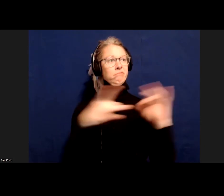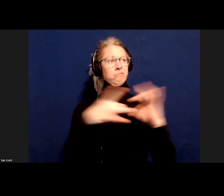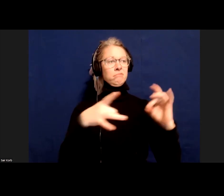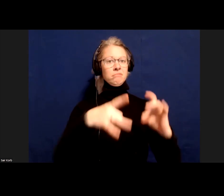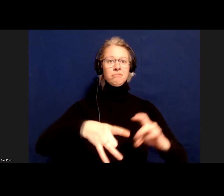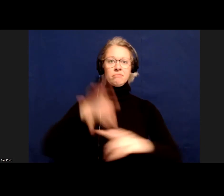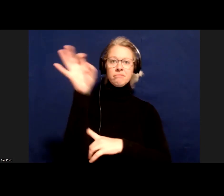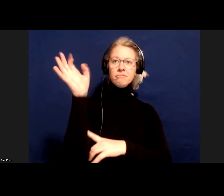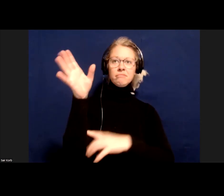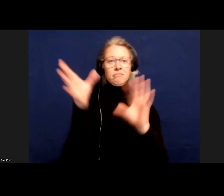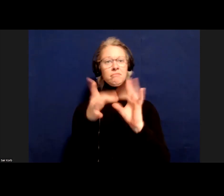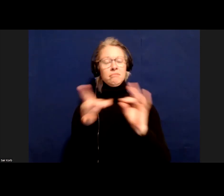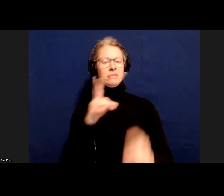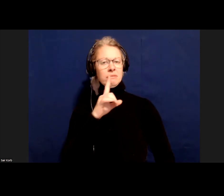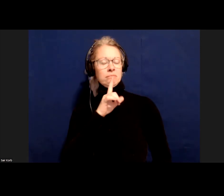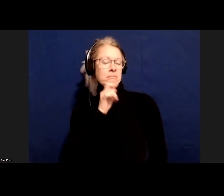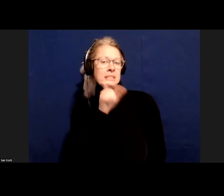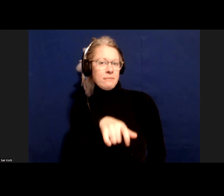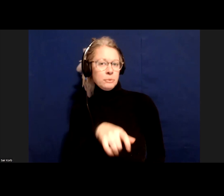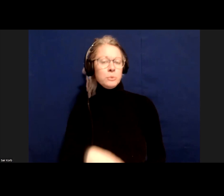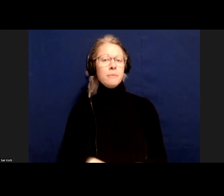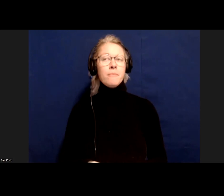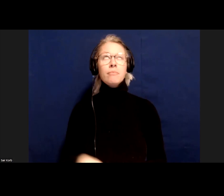thinking about that actually for the last little while since I had that conversation